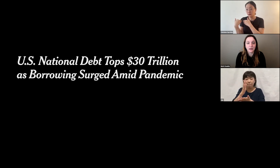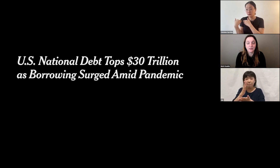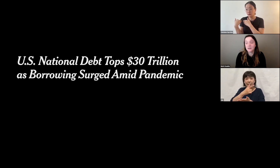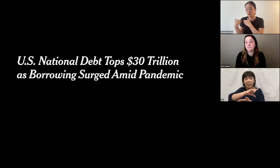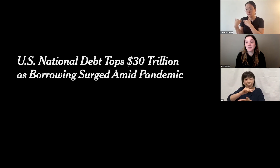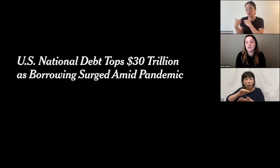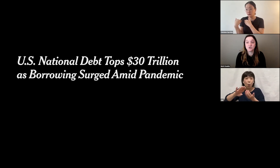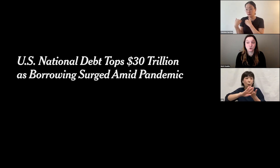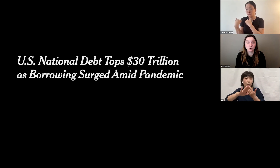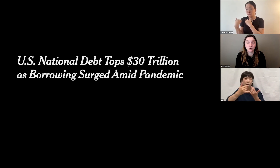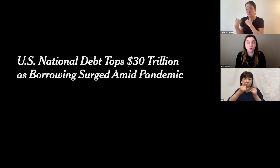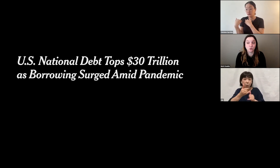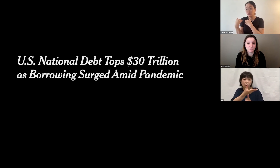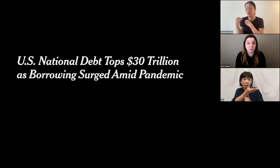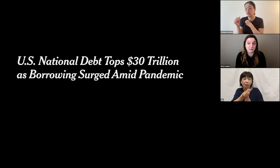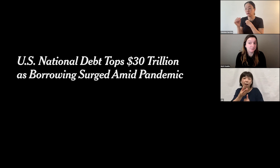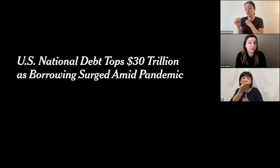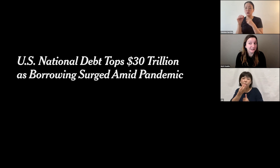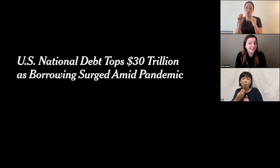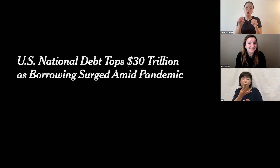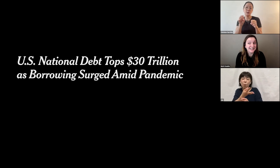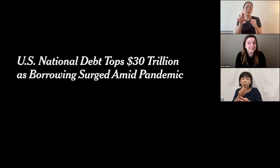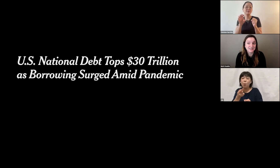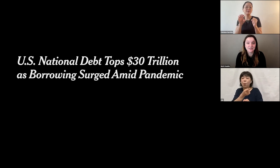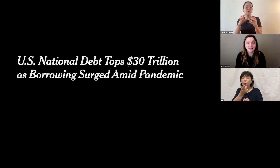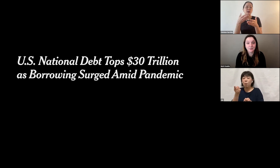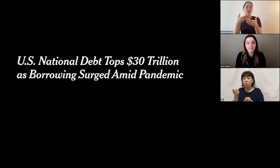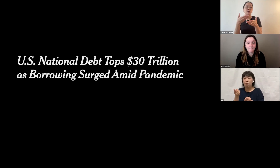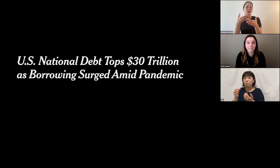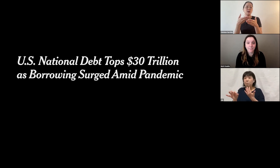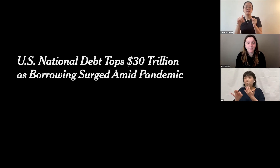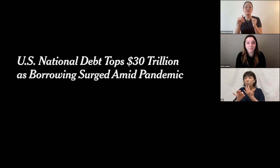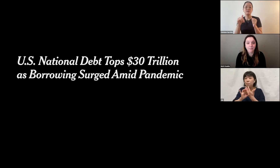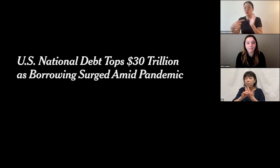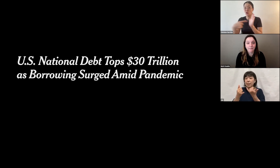It can be social responsibility, debt.